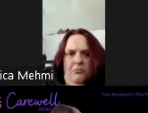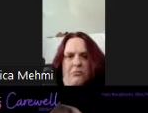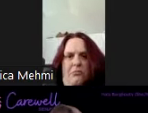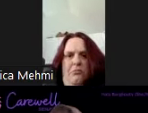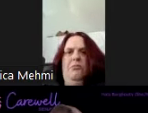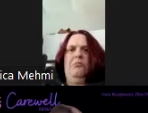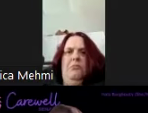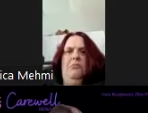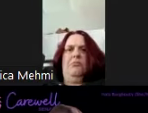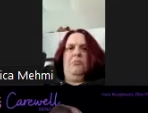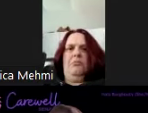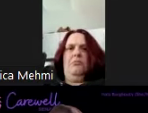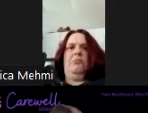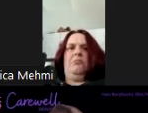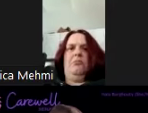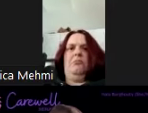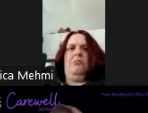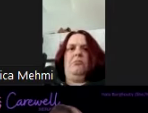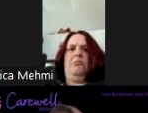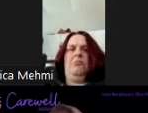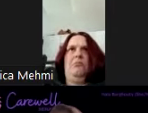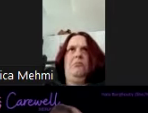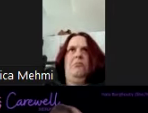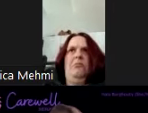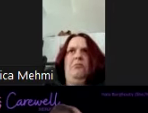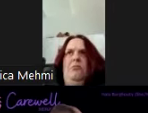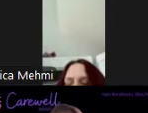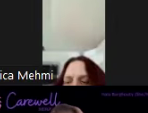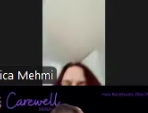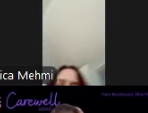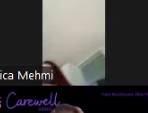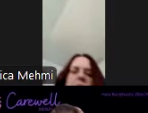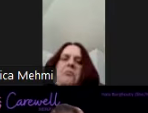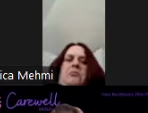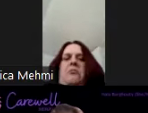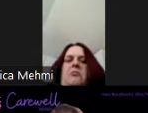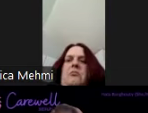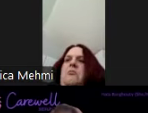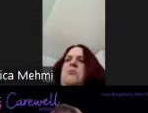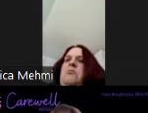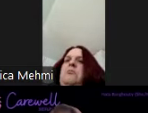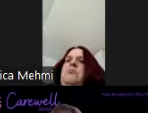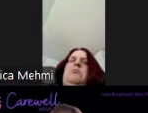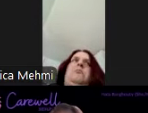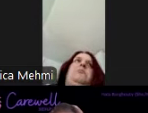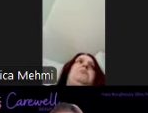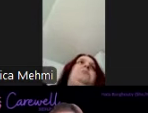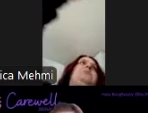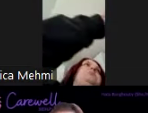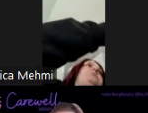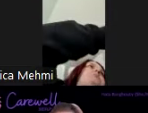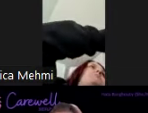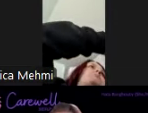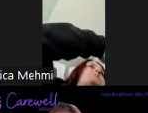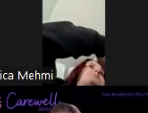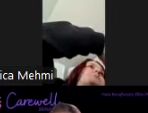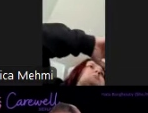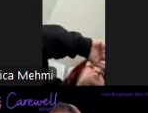information. And so you should be able